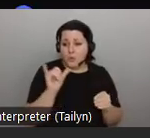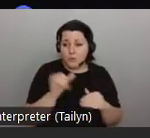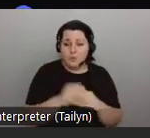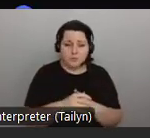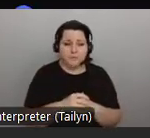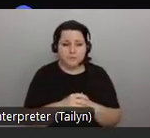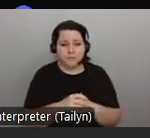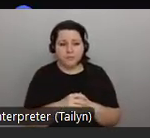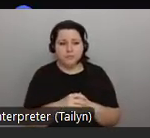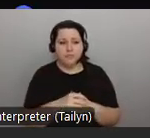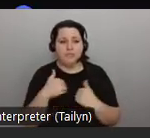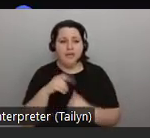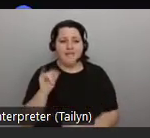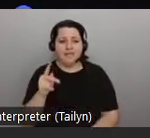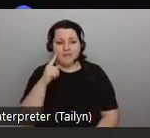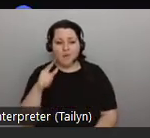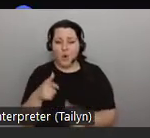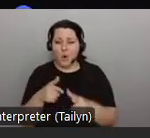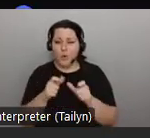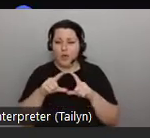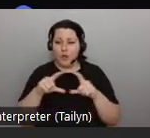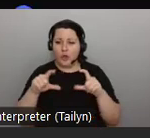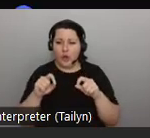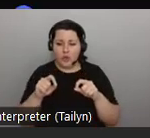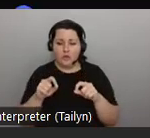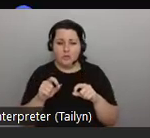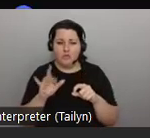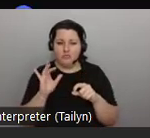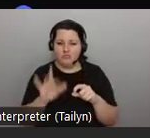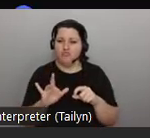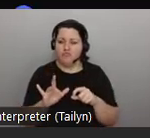username is MDTAP video. Again, I will provide that link to you guys in the email